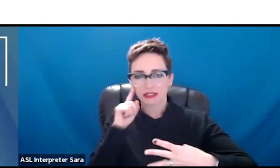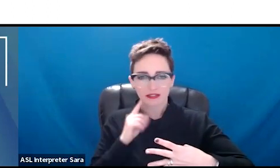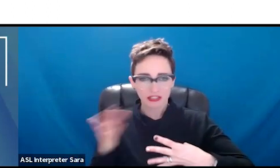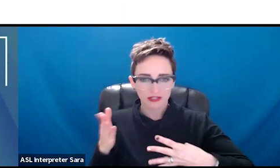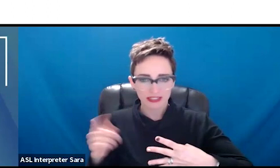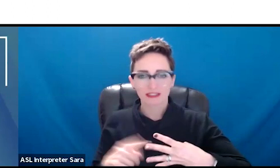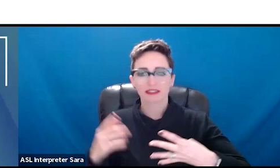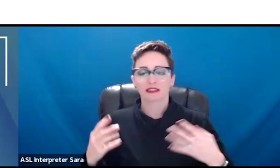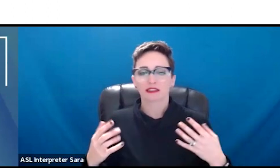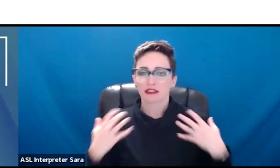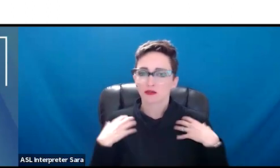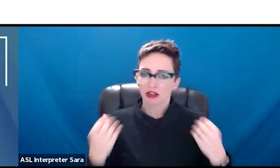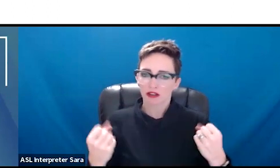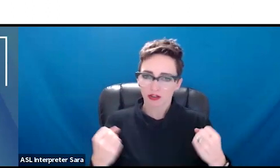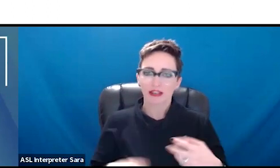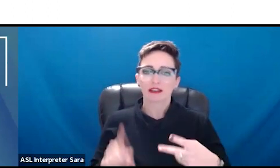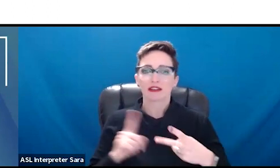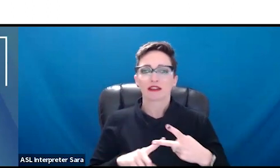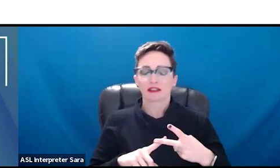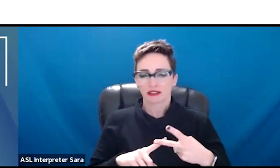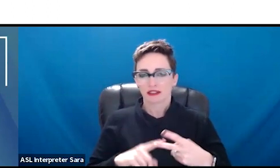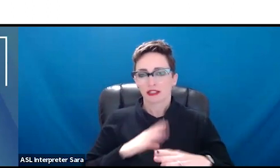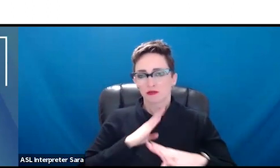Prevention and Federal Grants & Culture Competency,